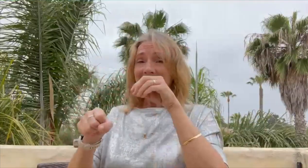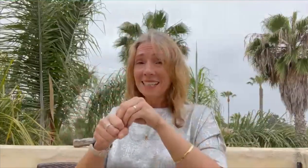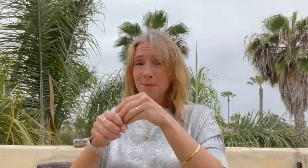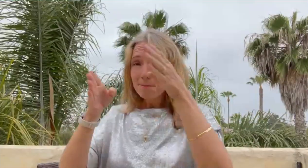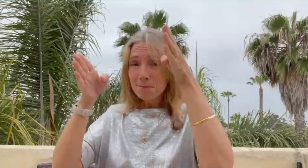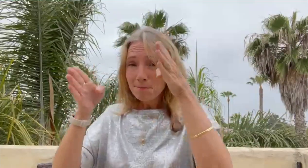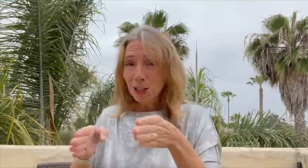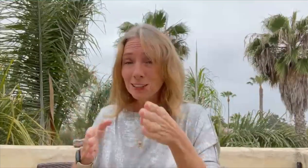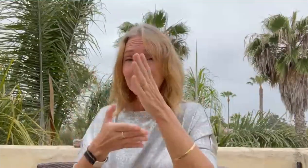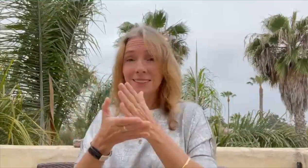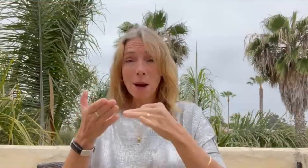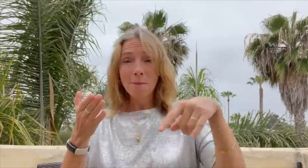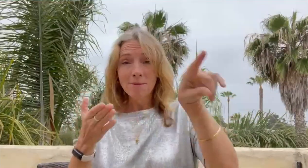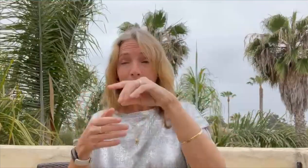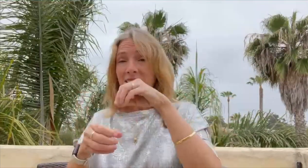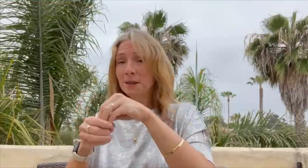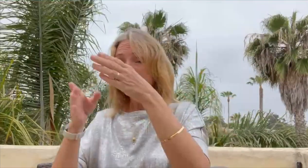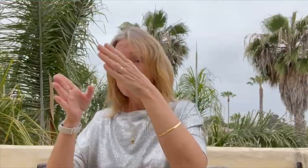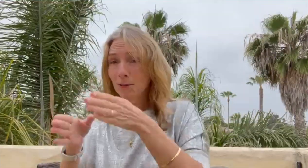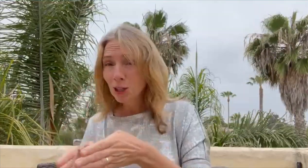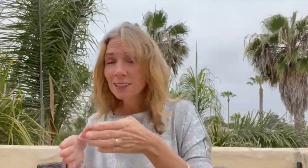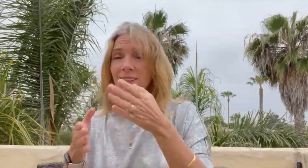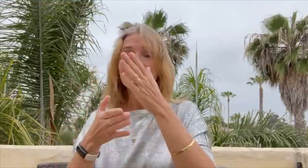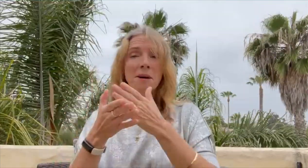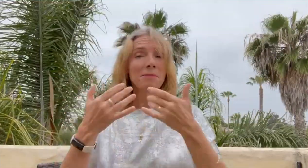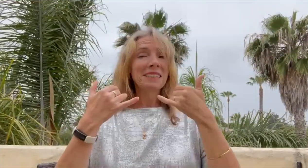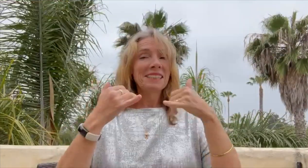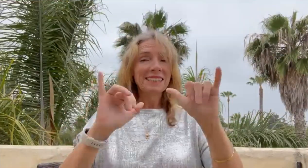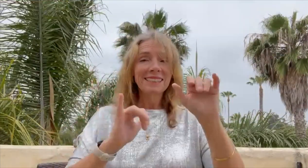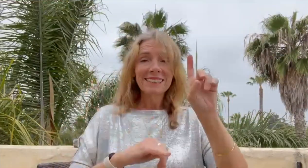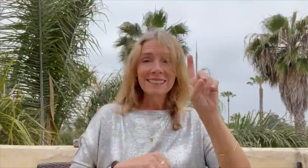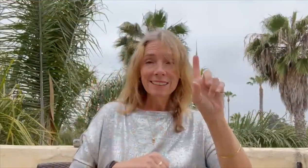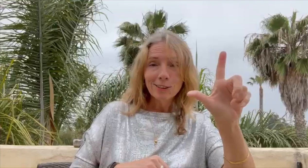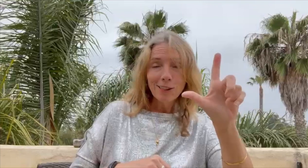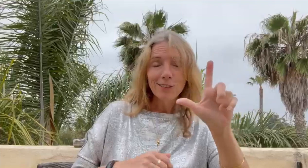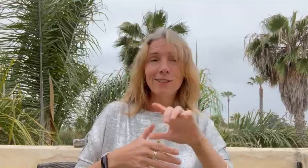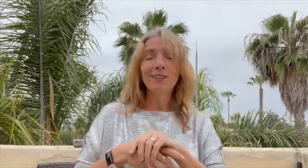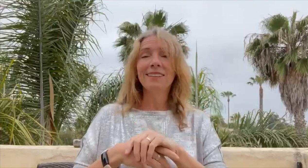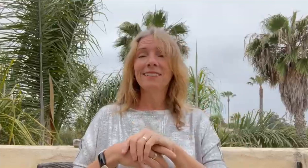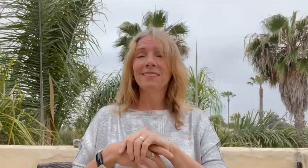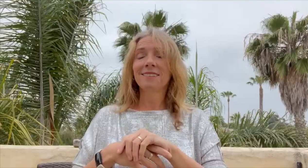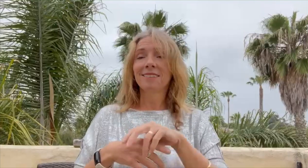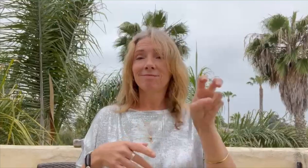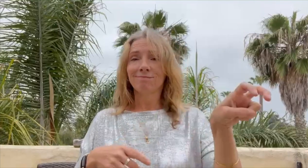And then you transition back to in person. Some of you were in person, some remained distance learning.